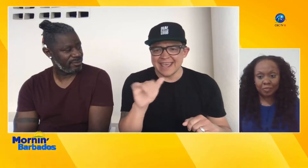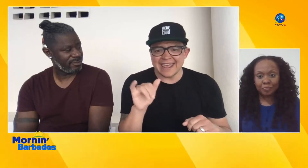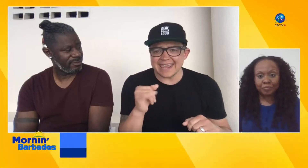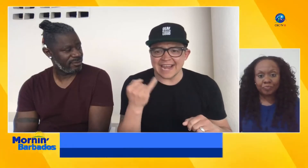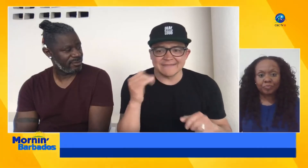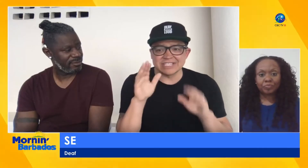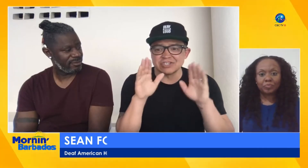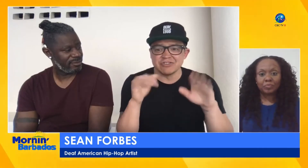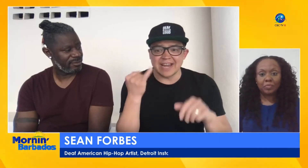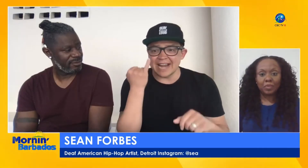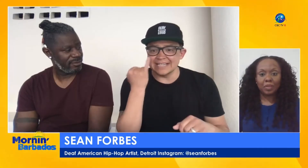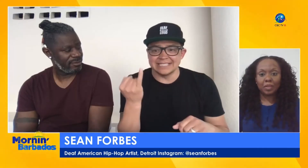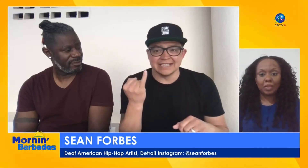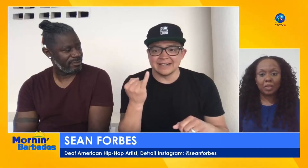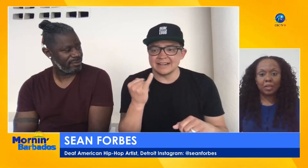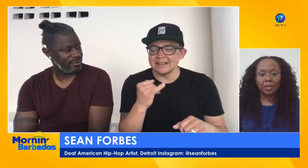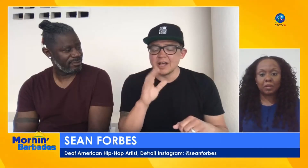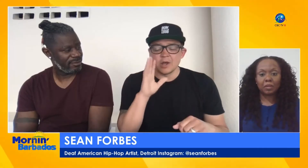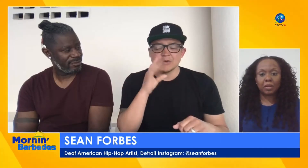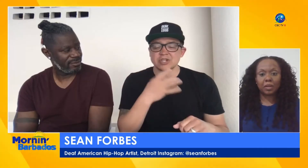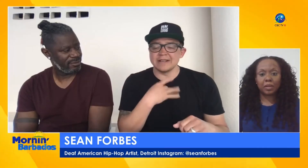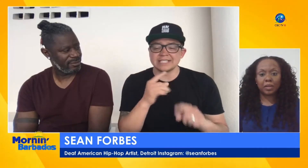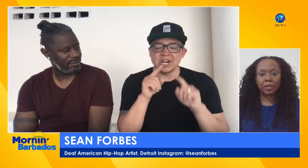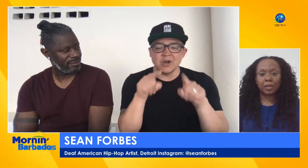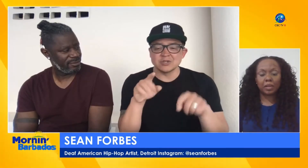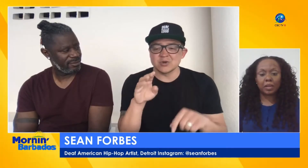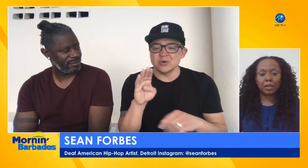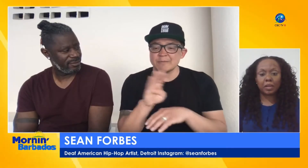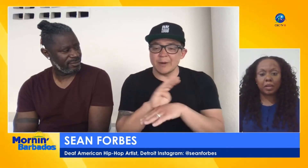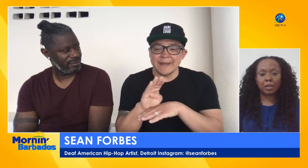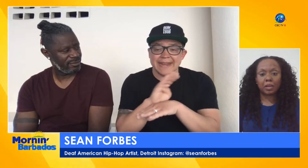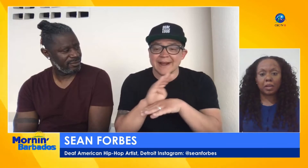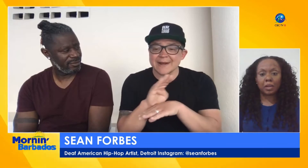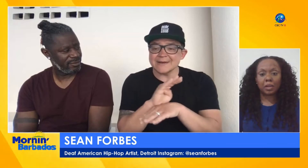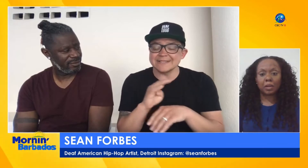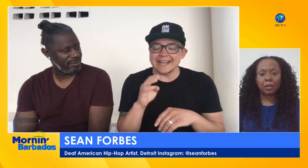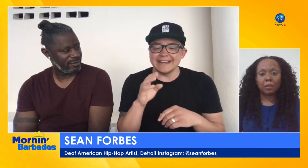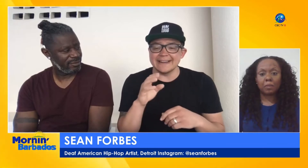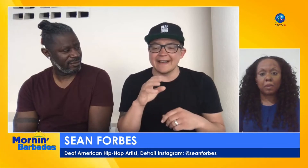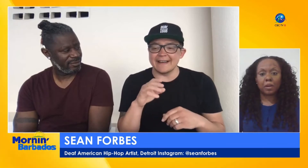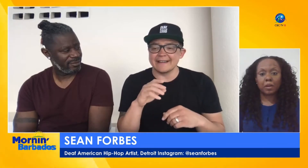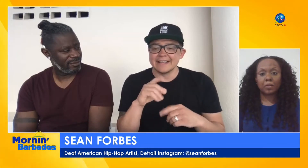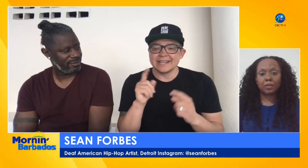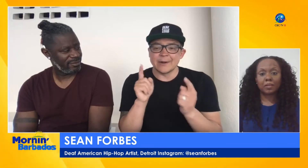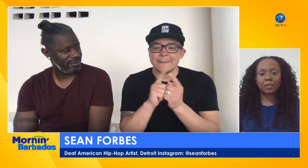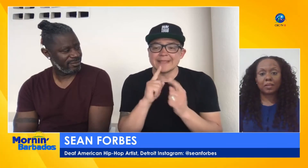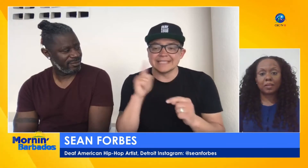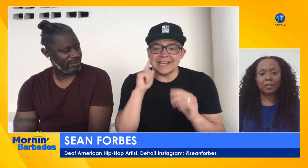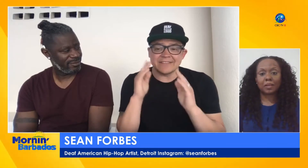hey i have this great idea would you like to go to Barbados and uh you know meet the deaf